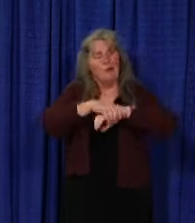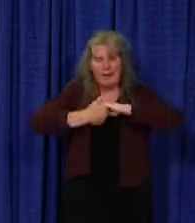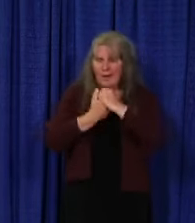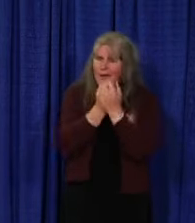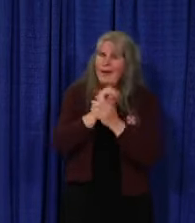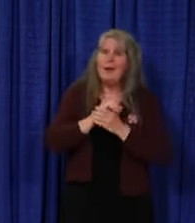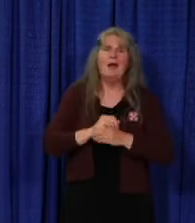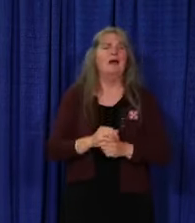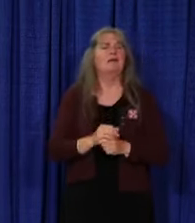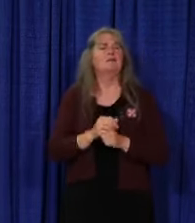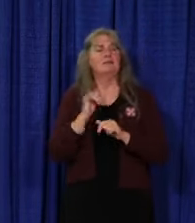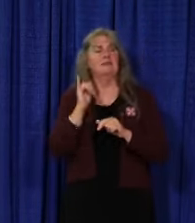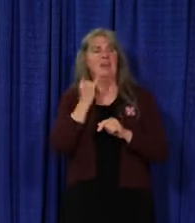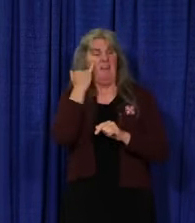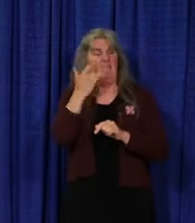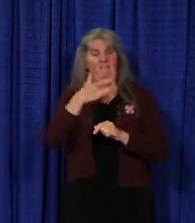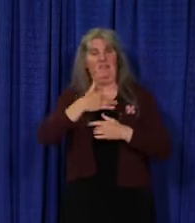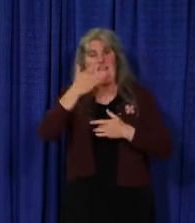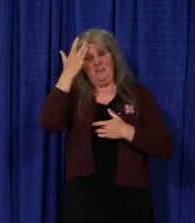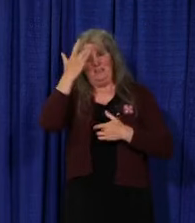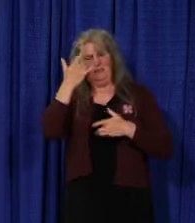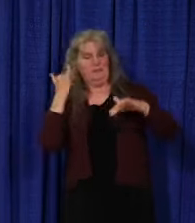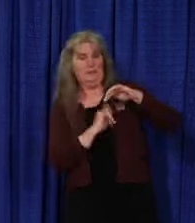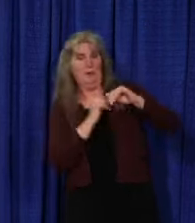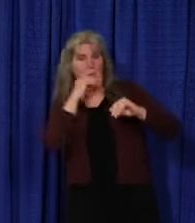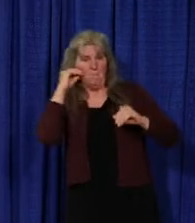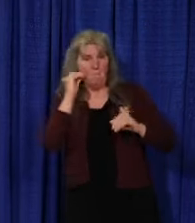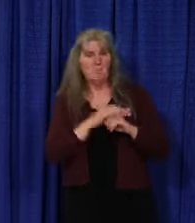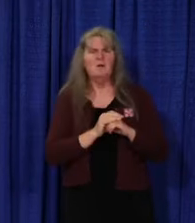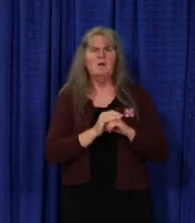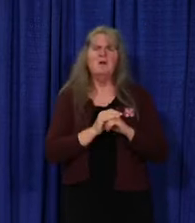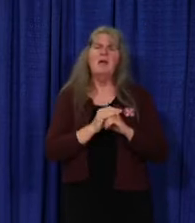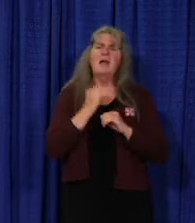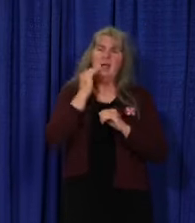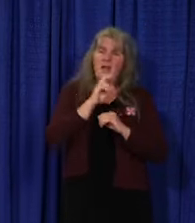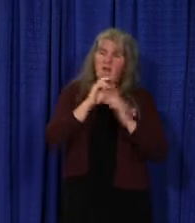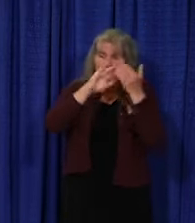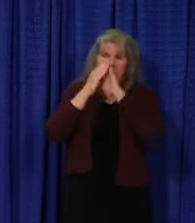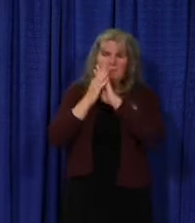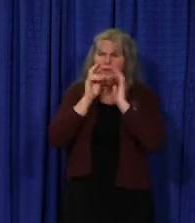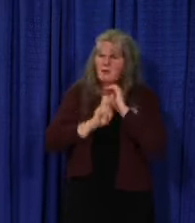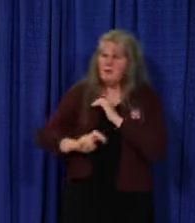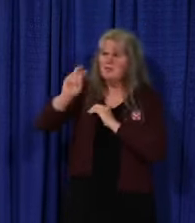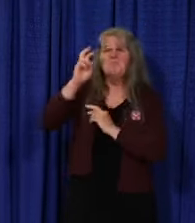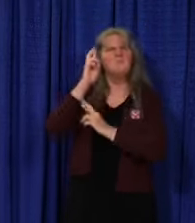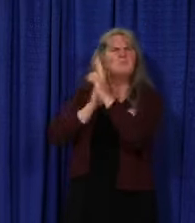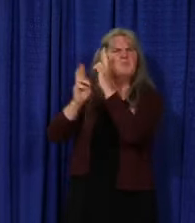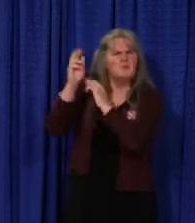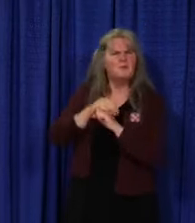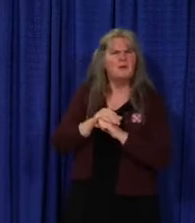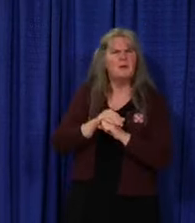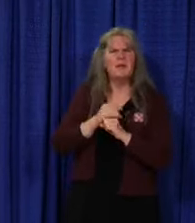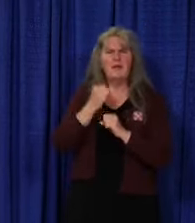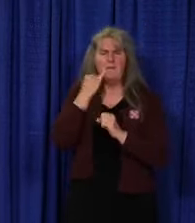Wash your hands, stay home if you feel sick. Travel very respectfully through communities.